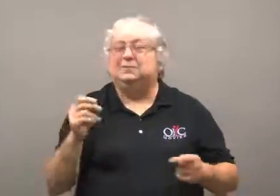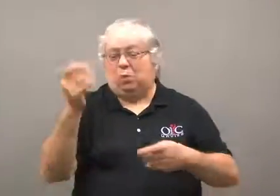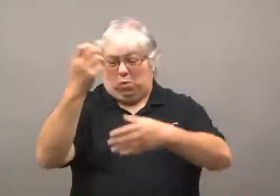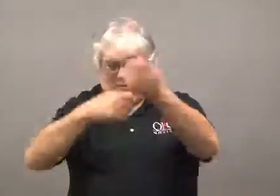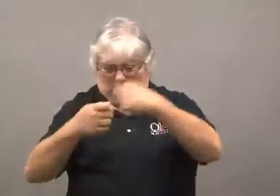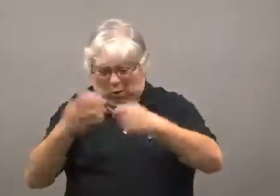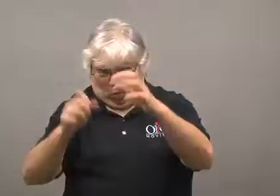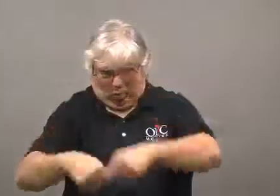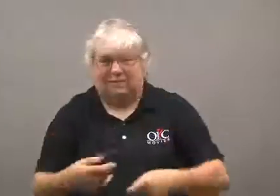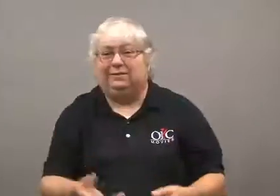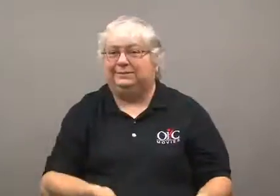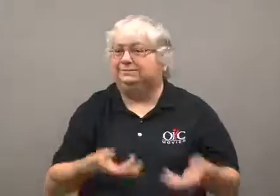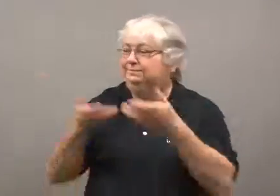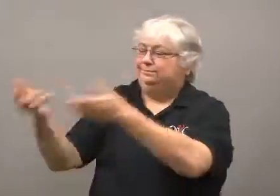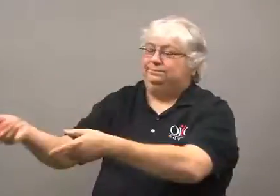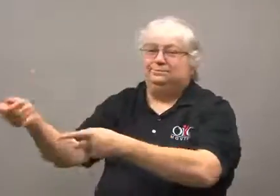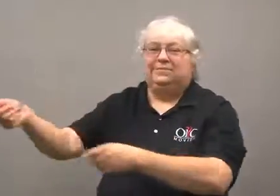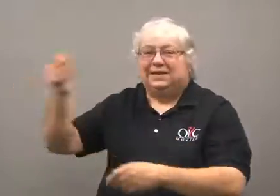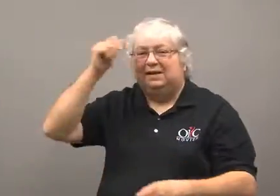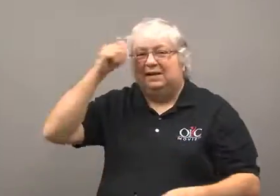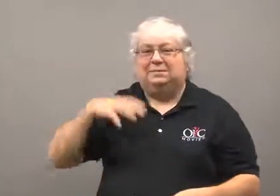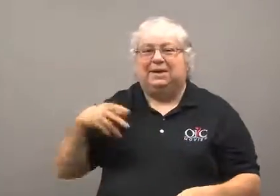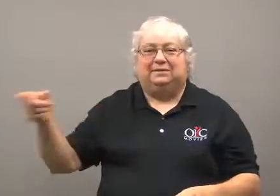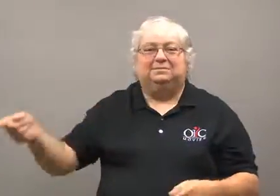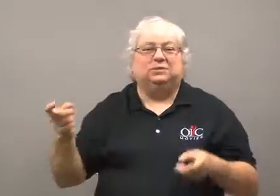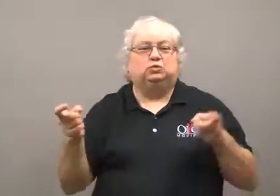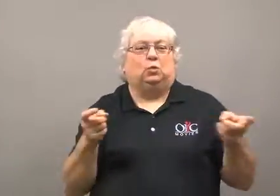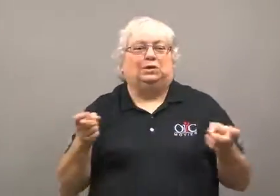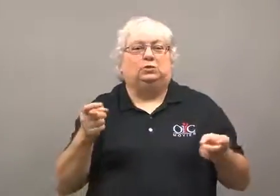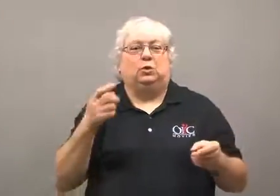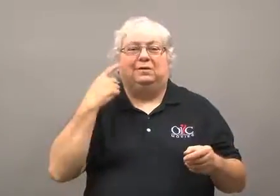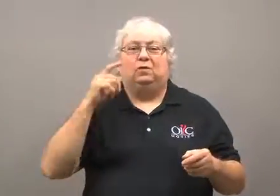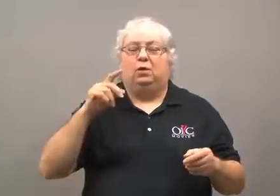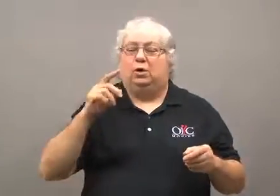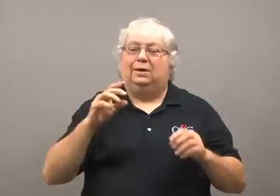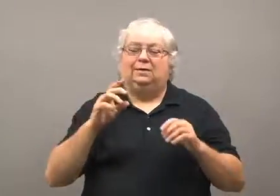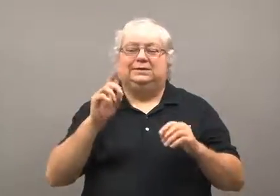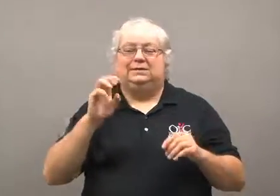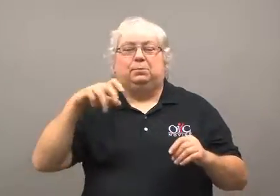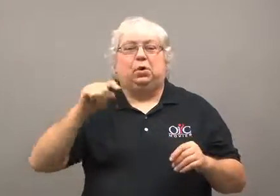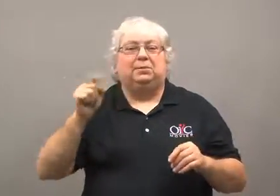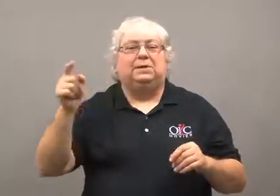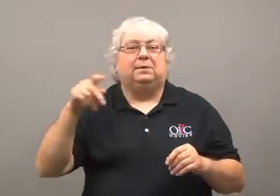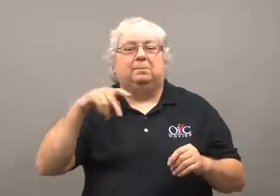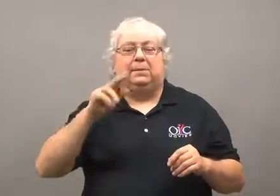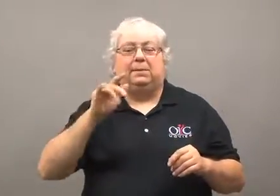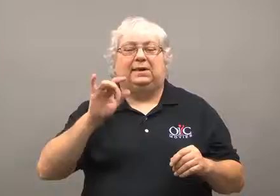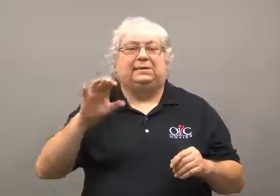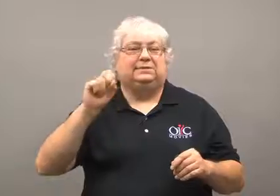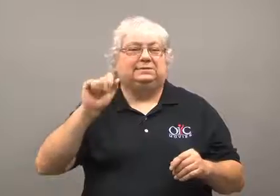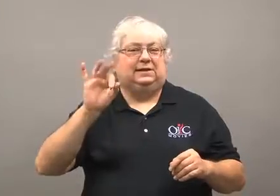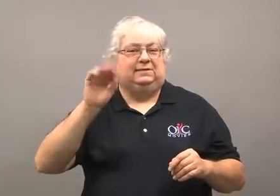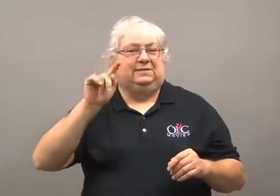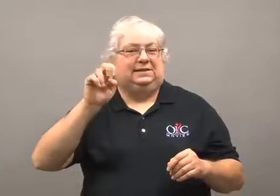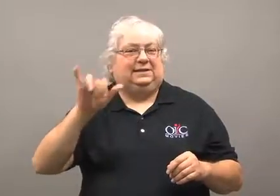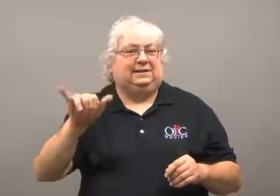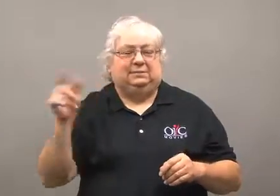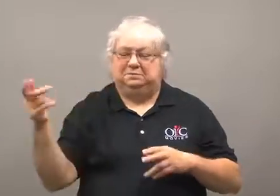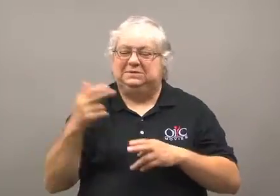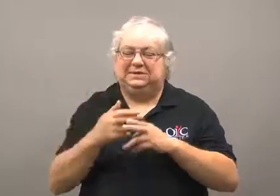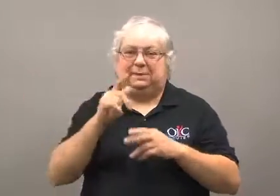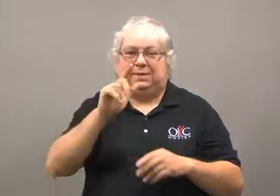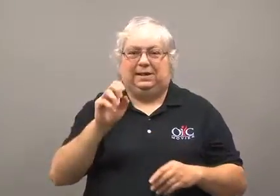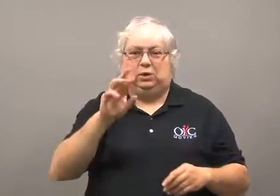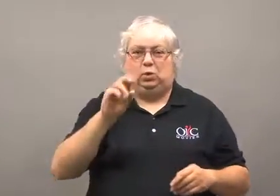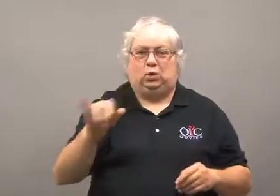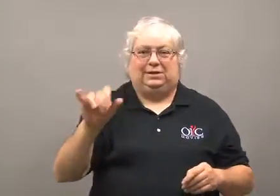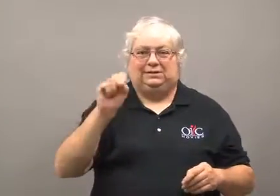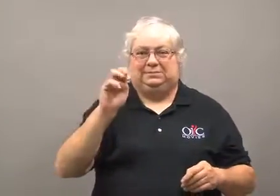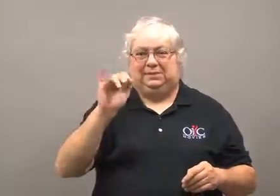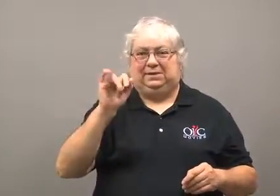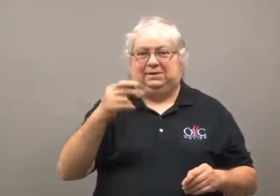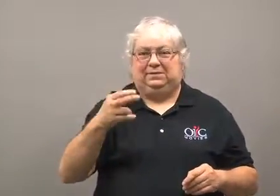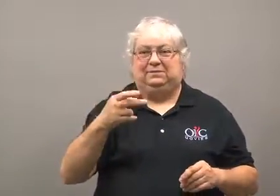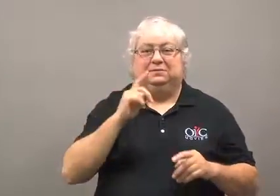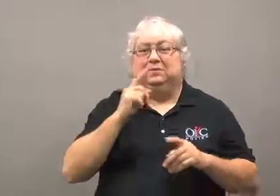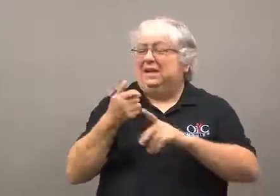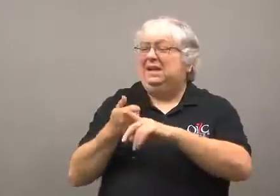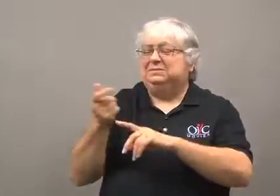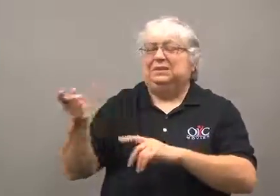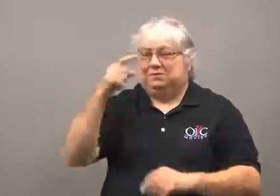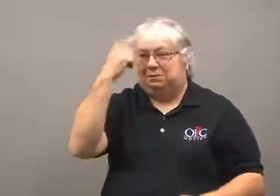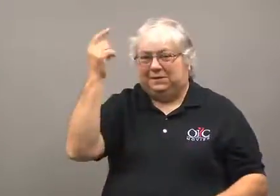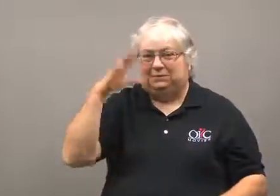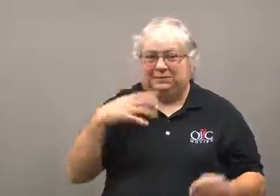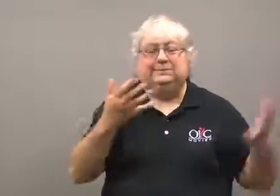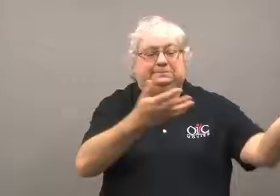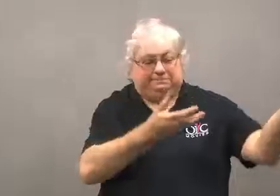The flag was given to a black man, Leroy Smith, the director of the Department of Public Safety.